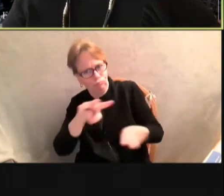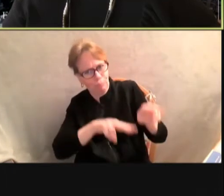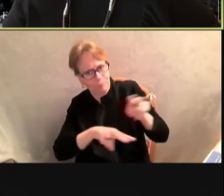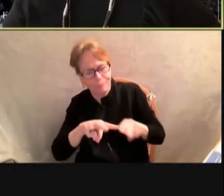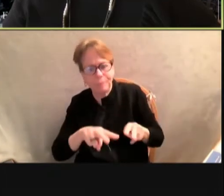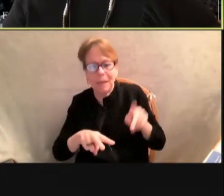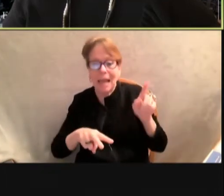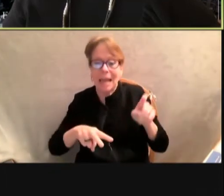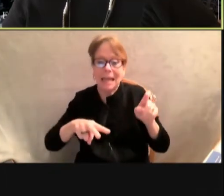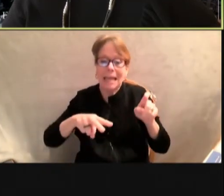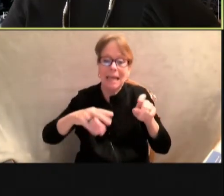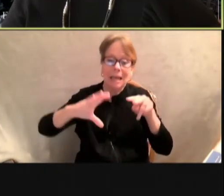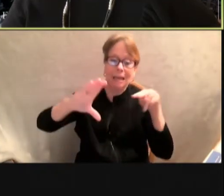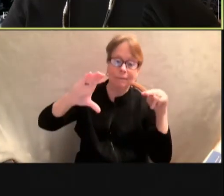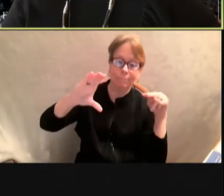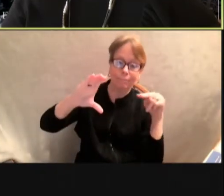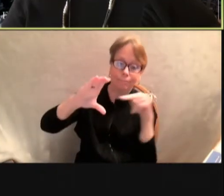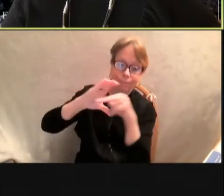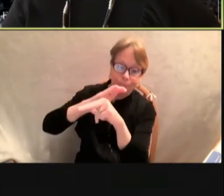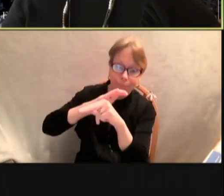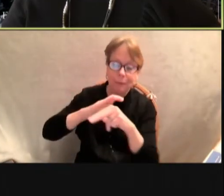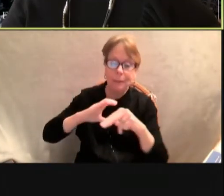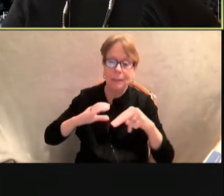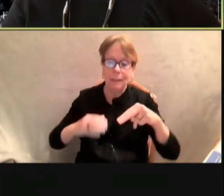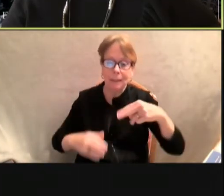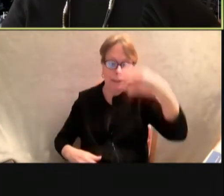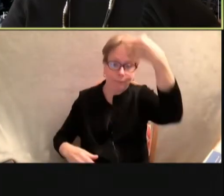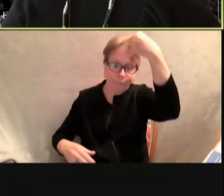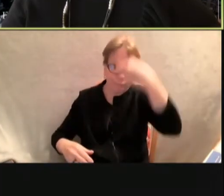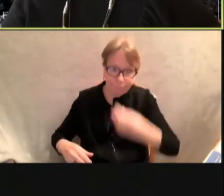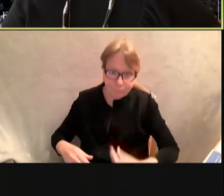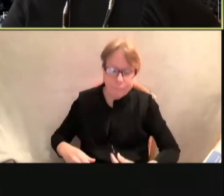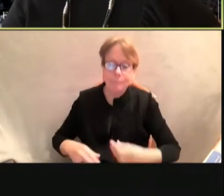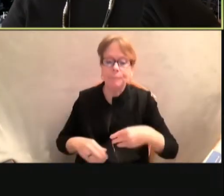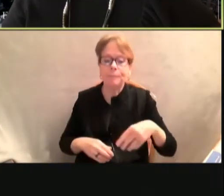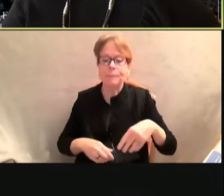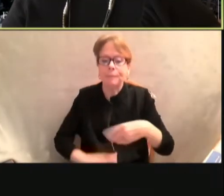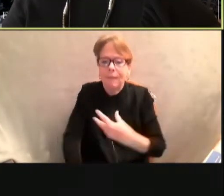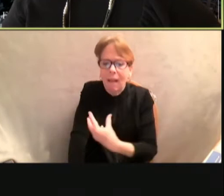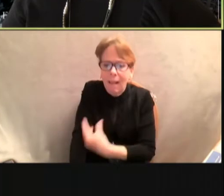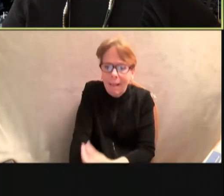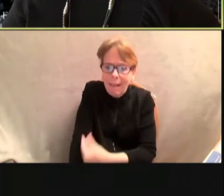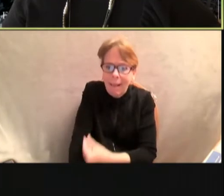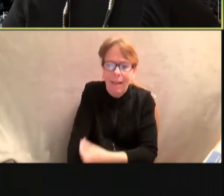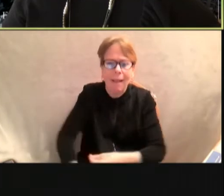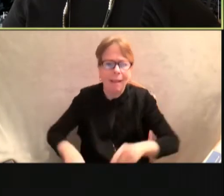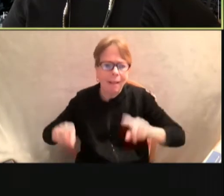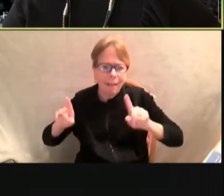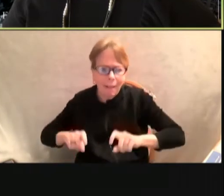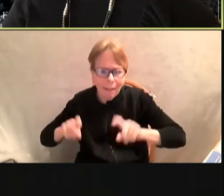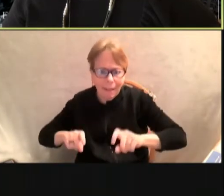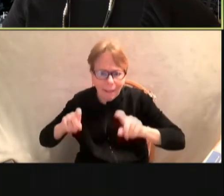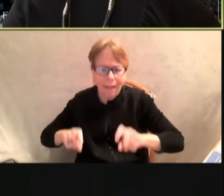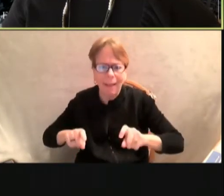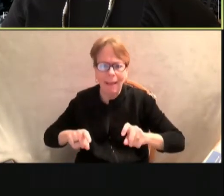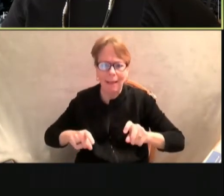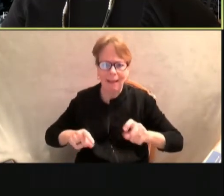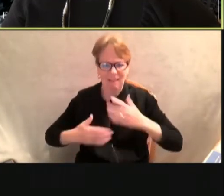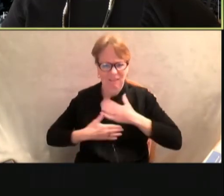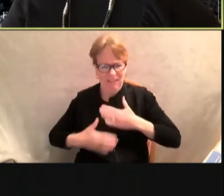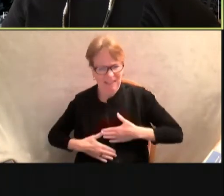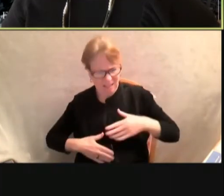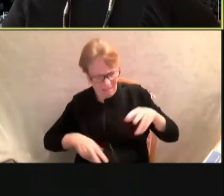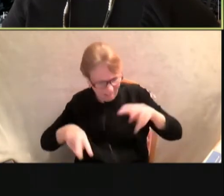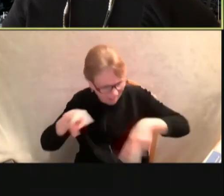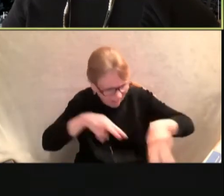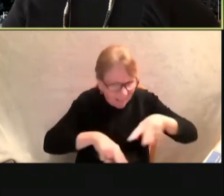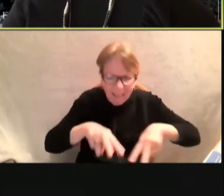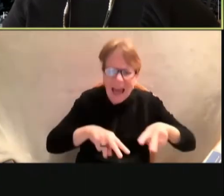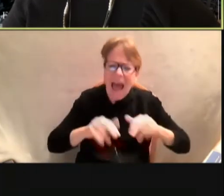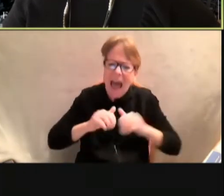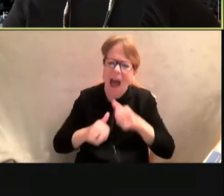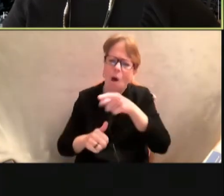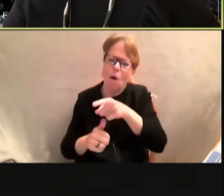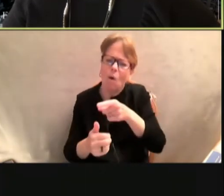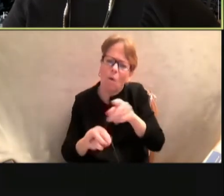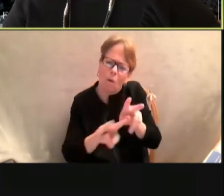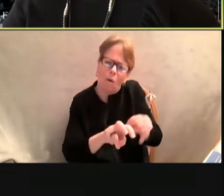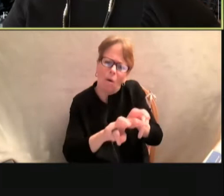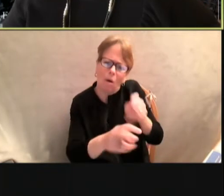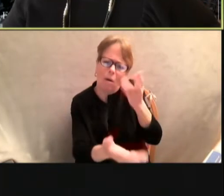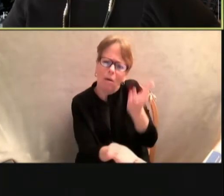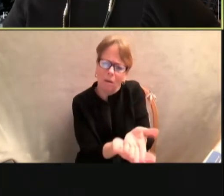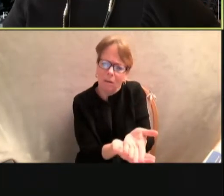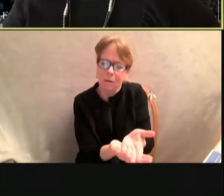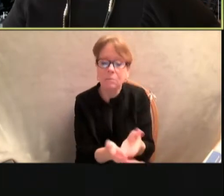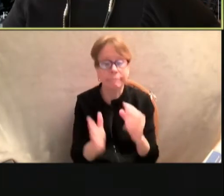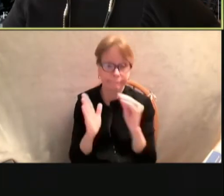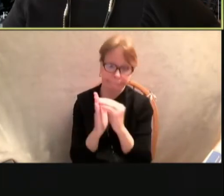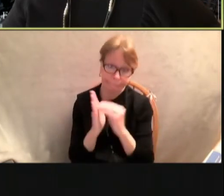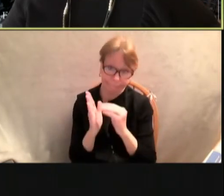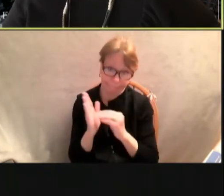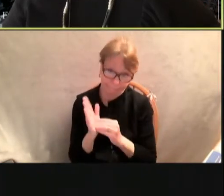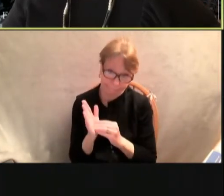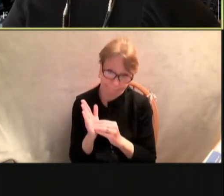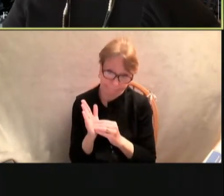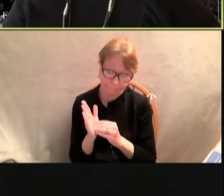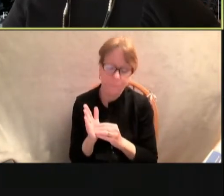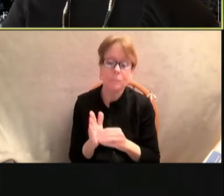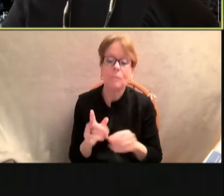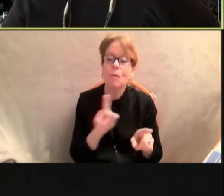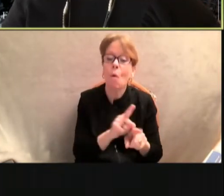or labs, physical evaluation and so on. The letter should also get into prognosis. And